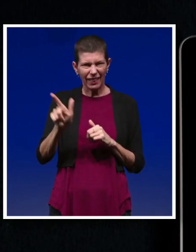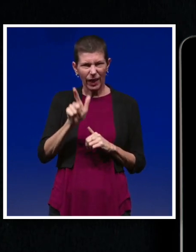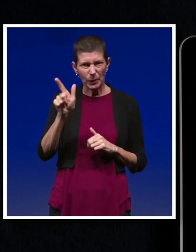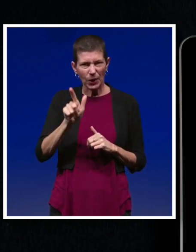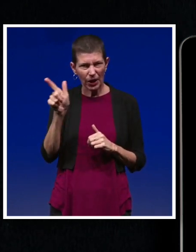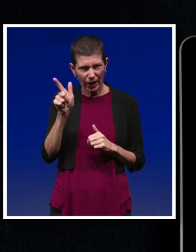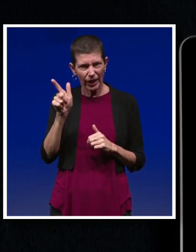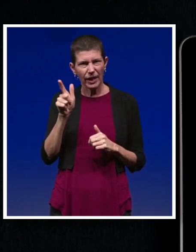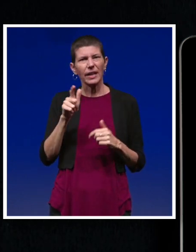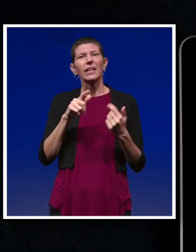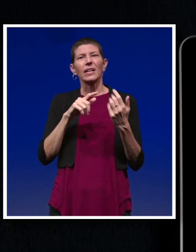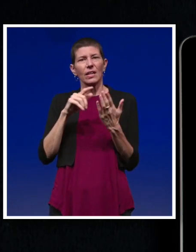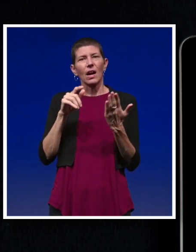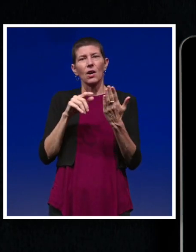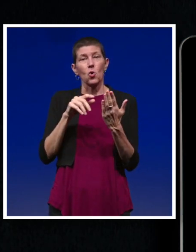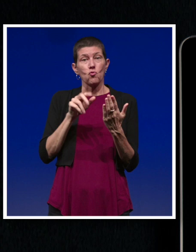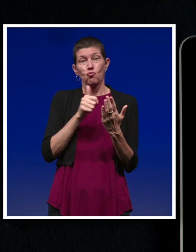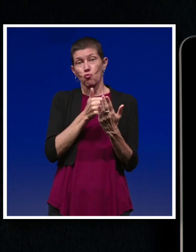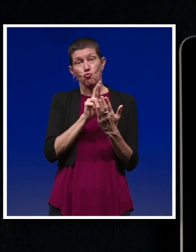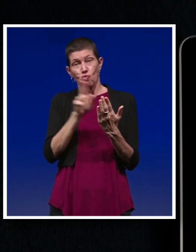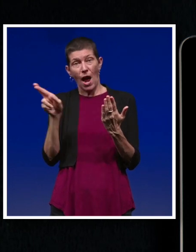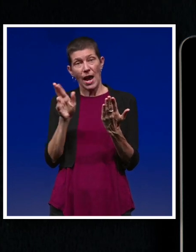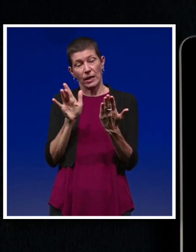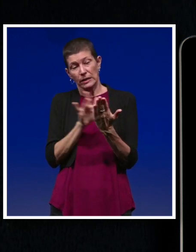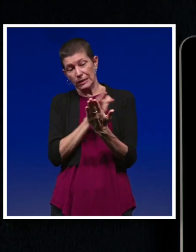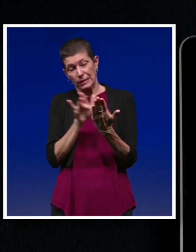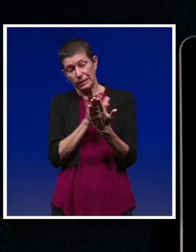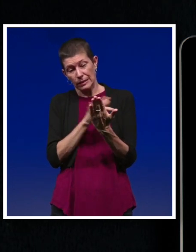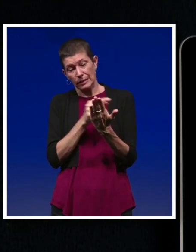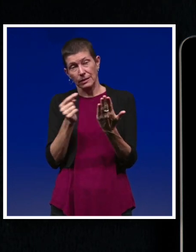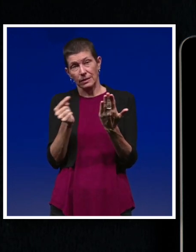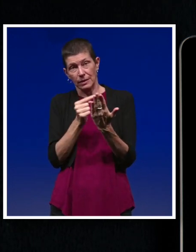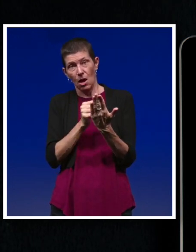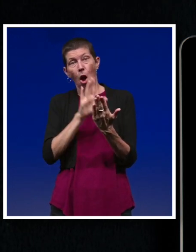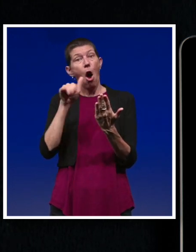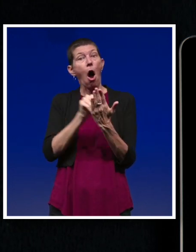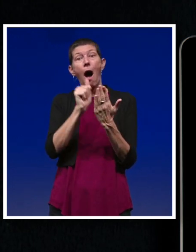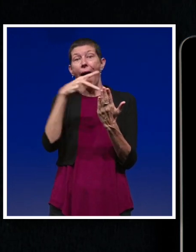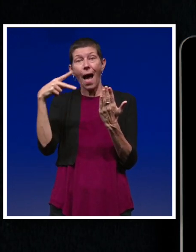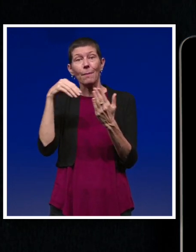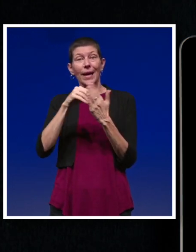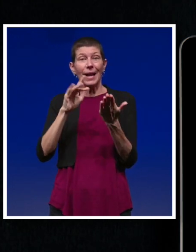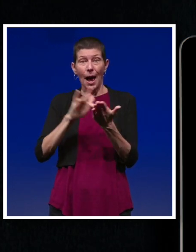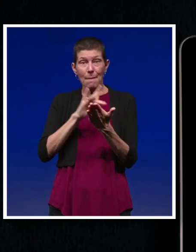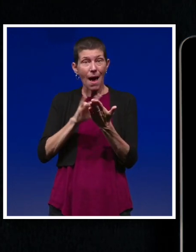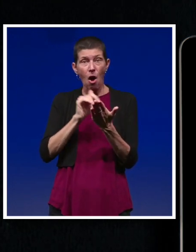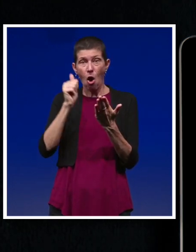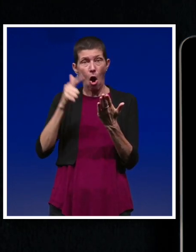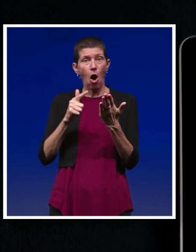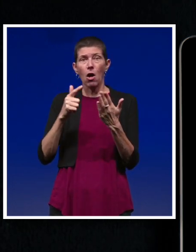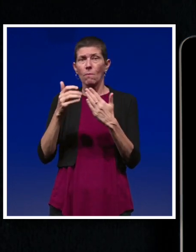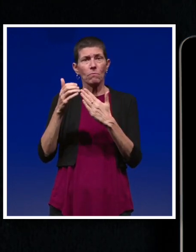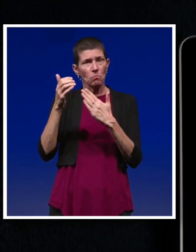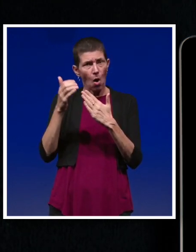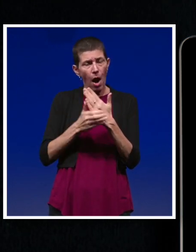To find the App Library, scroll all the way to the right. All of the apps located on your iPad